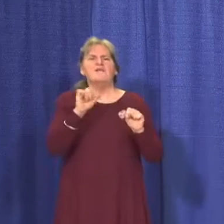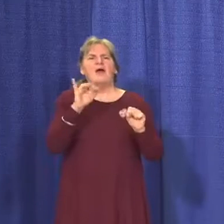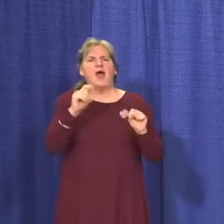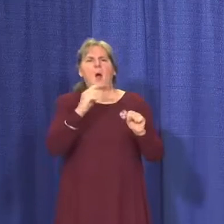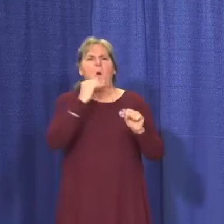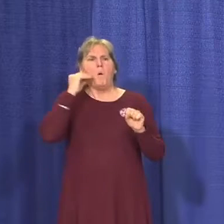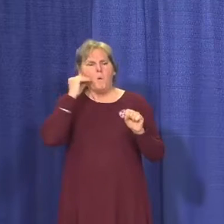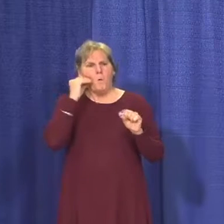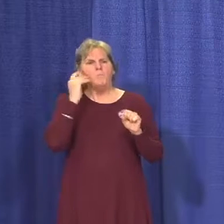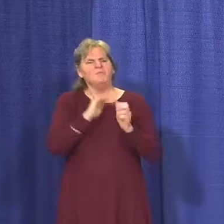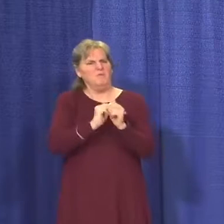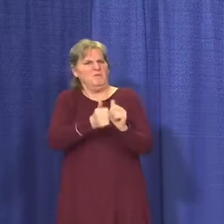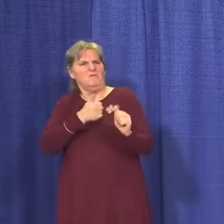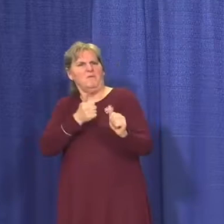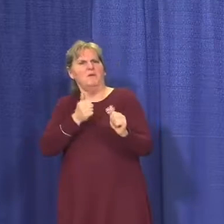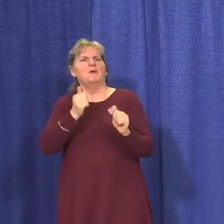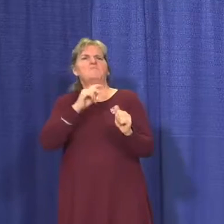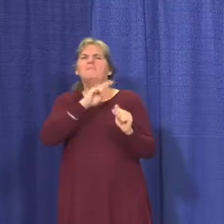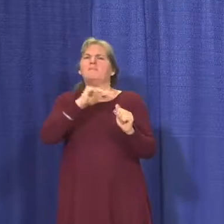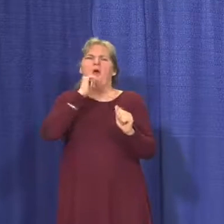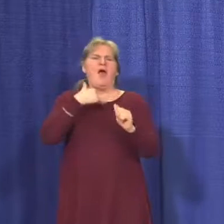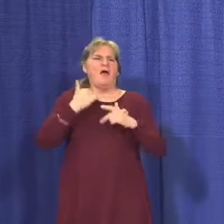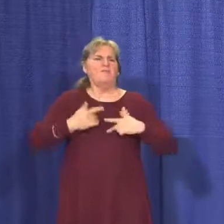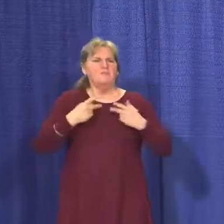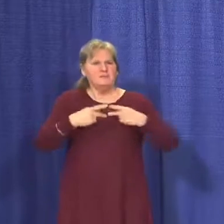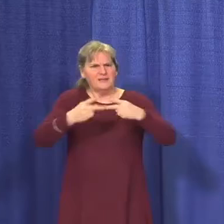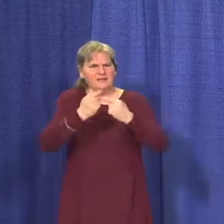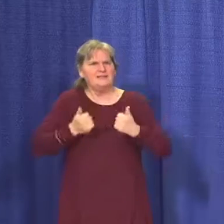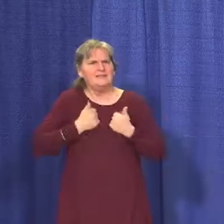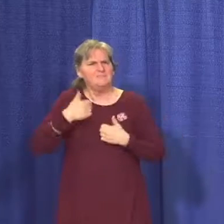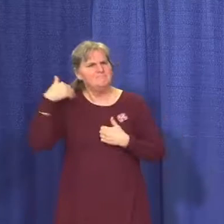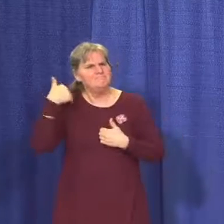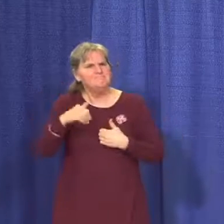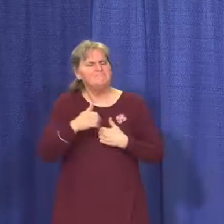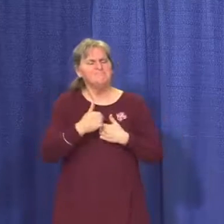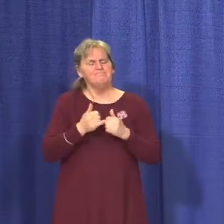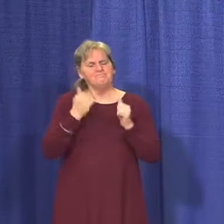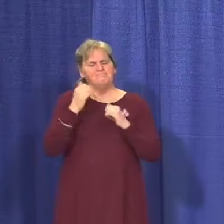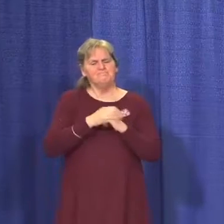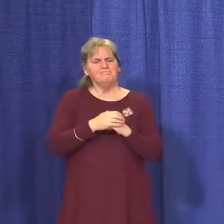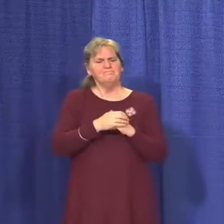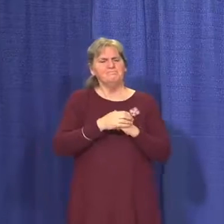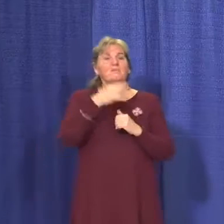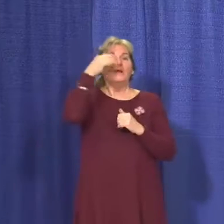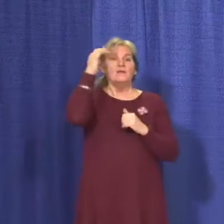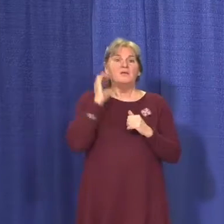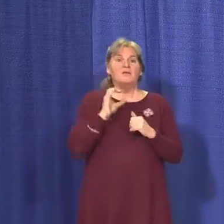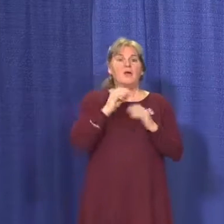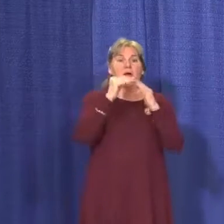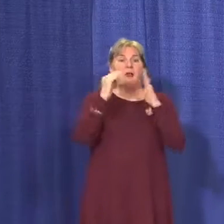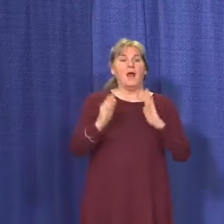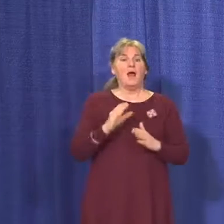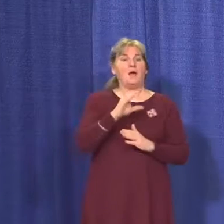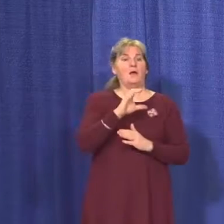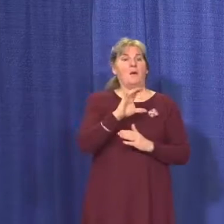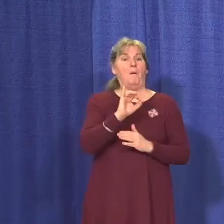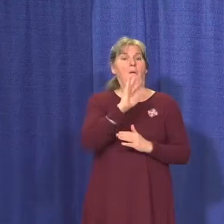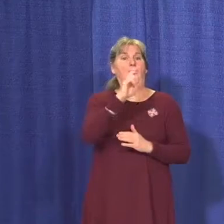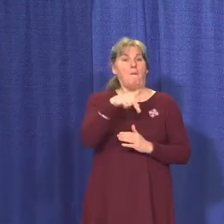home to end and prevent homelessness. In addition, Yukon Housing Corporation projects built under